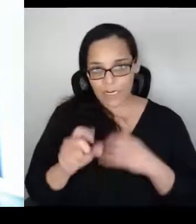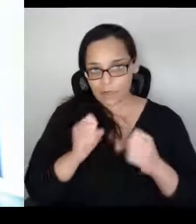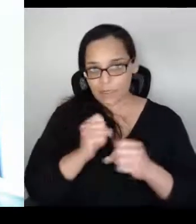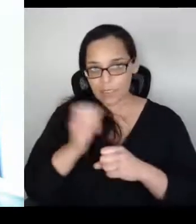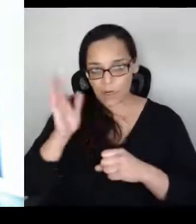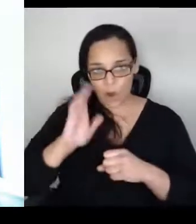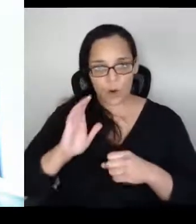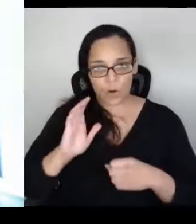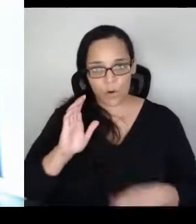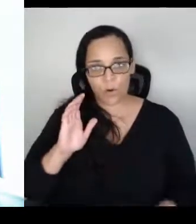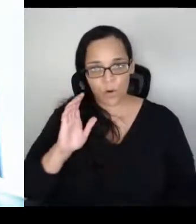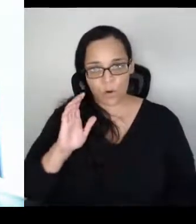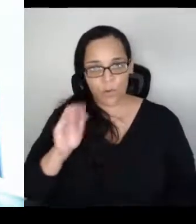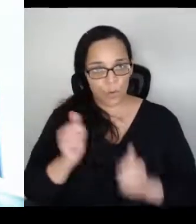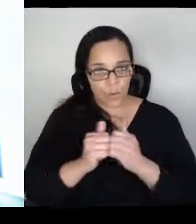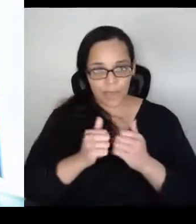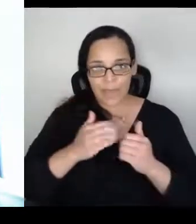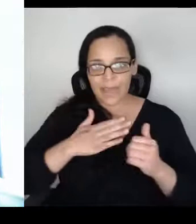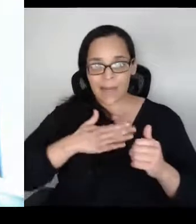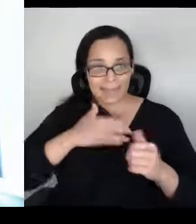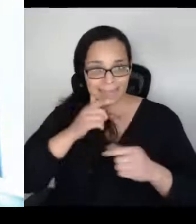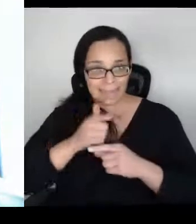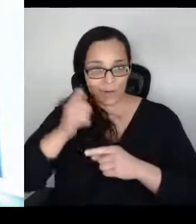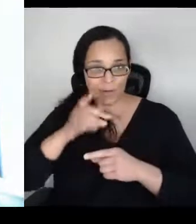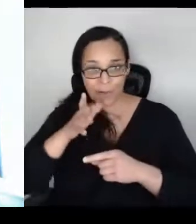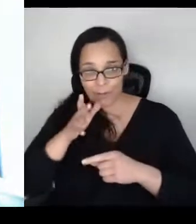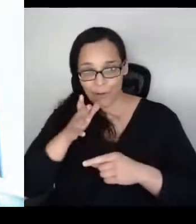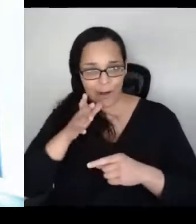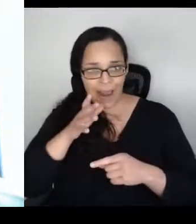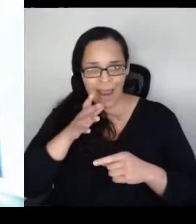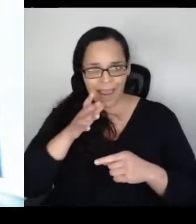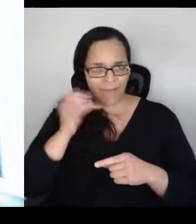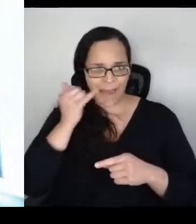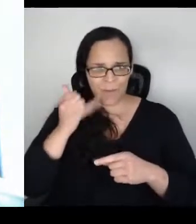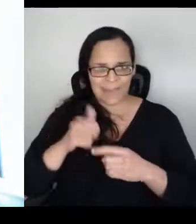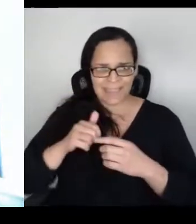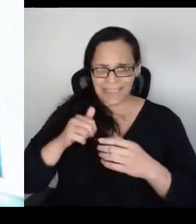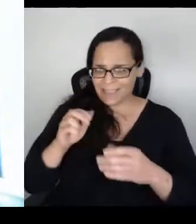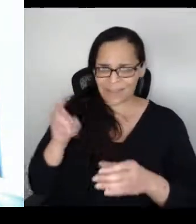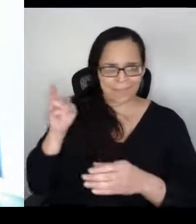I would've been put in a bus not knowing when I was gonna get to connect with the rest of my family.